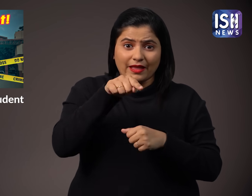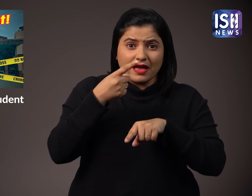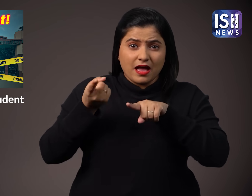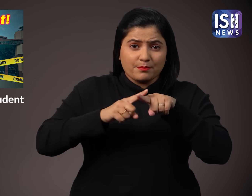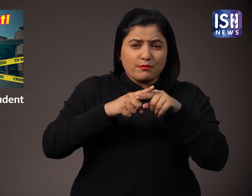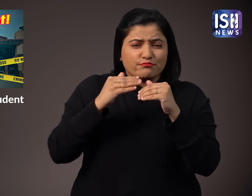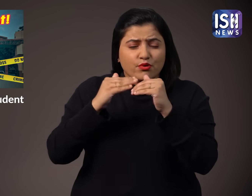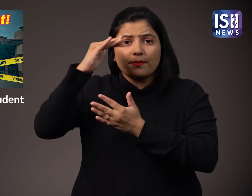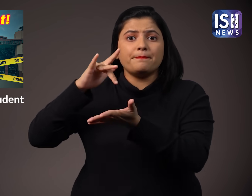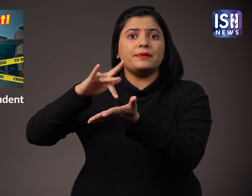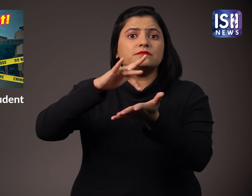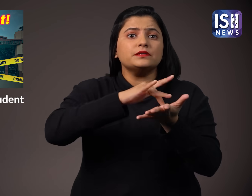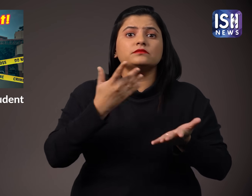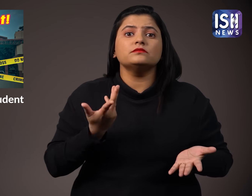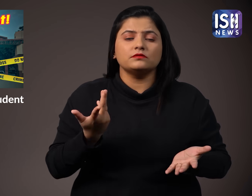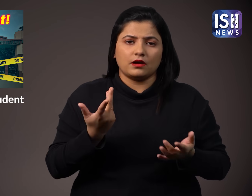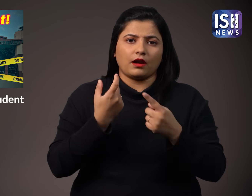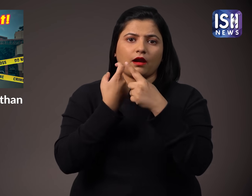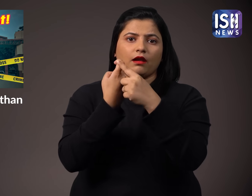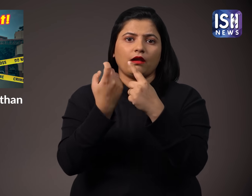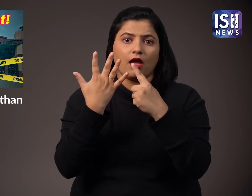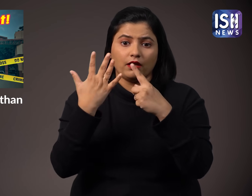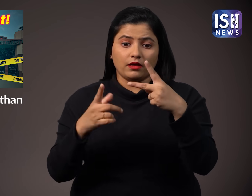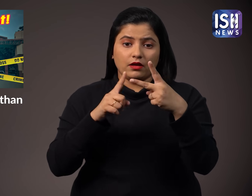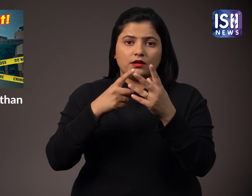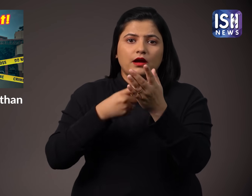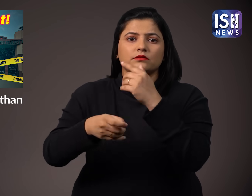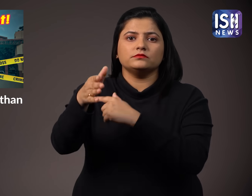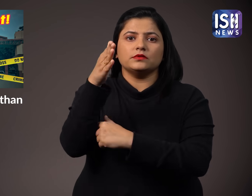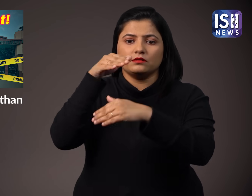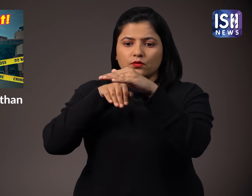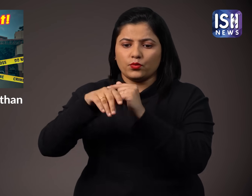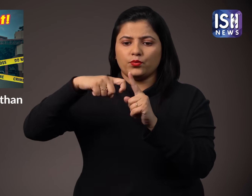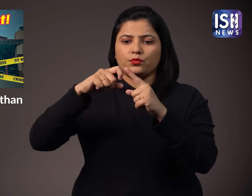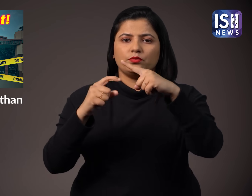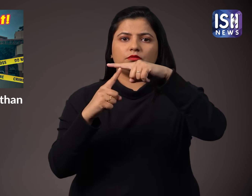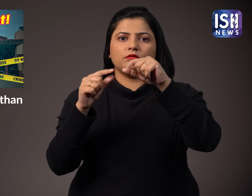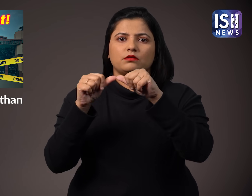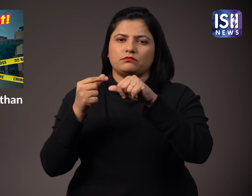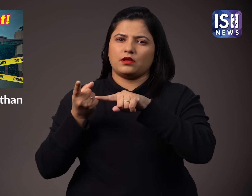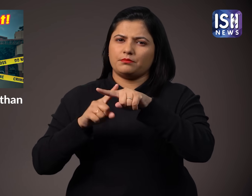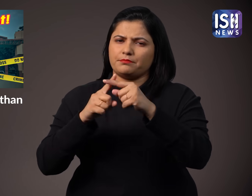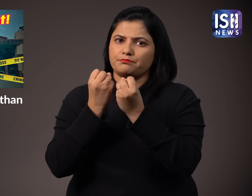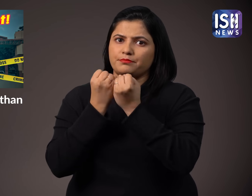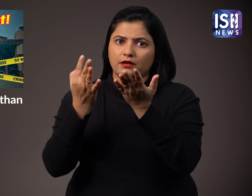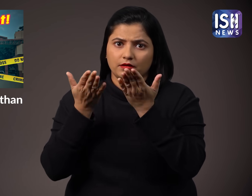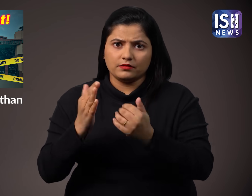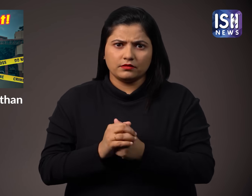Many such incidents have been reported from Kerala and Kota in Rajasthan.